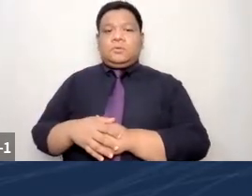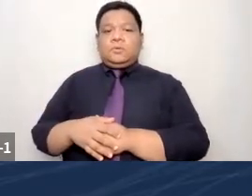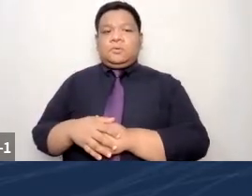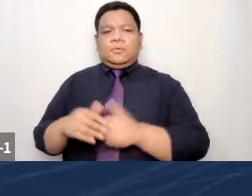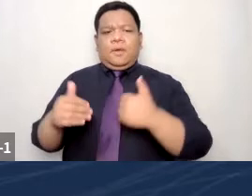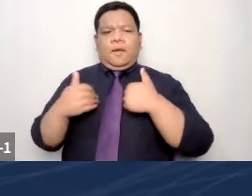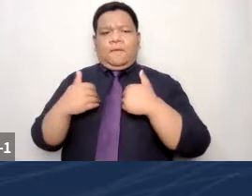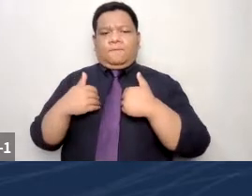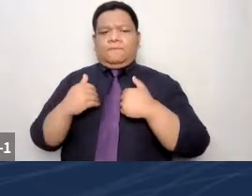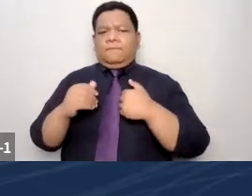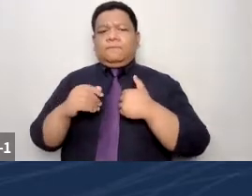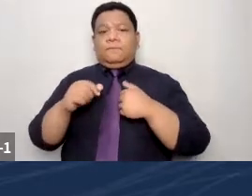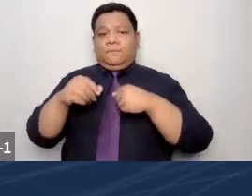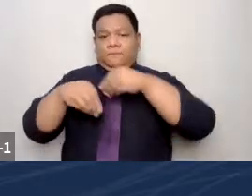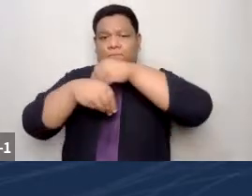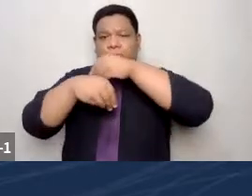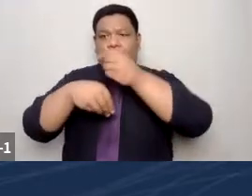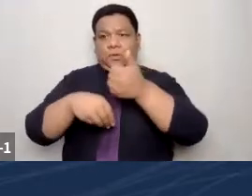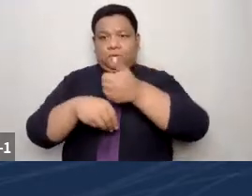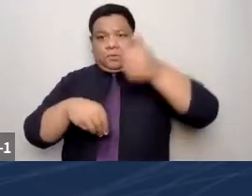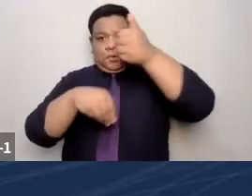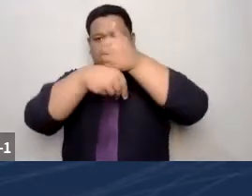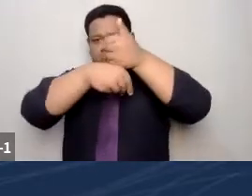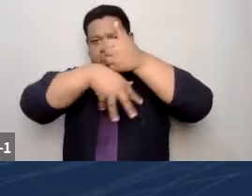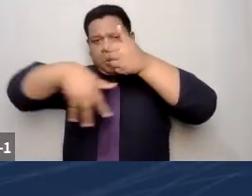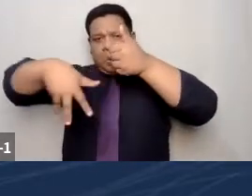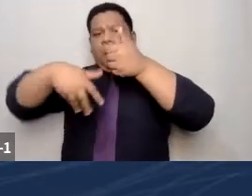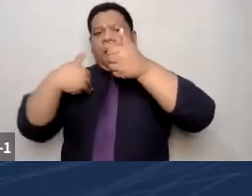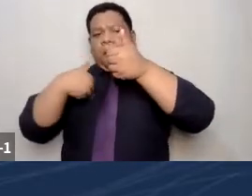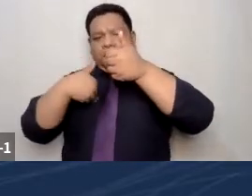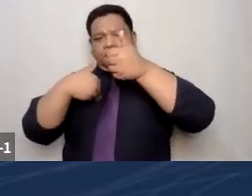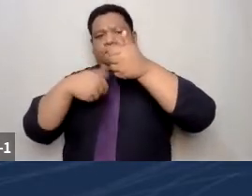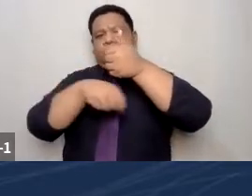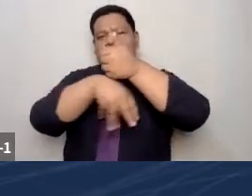This is what makes our vaccination program move.